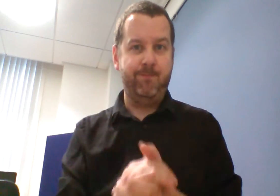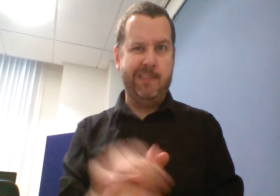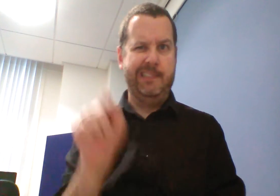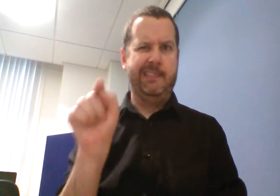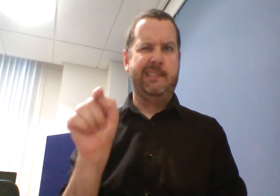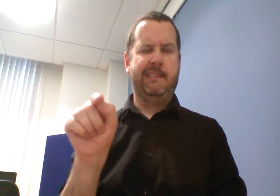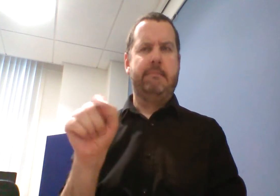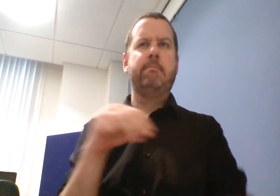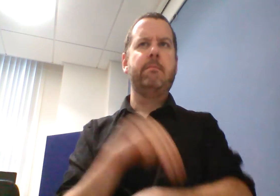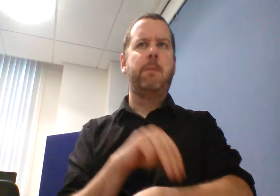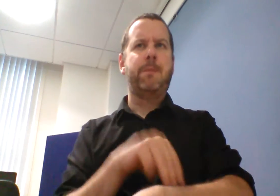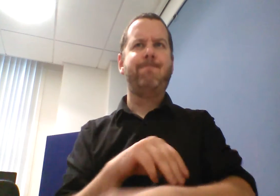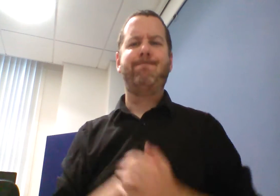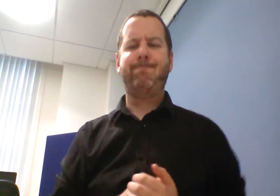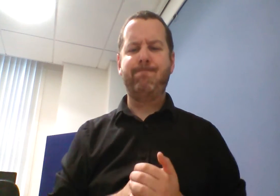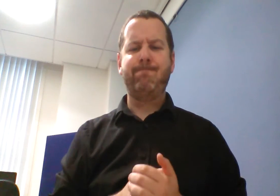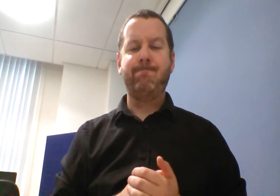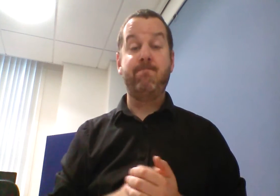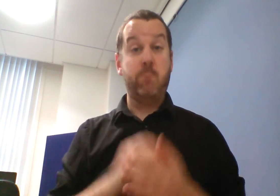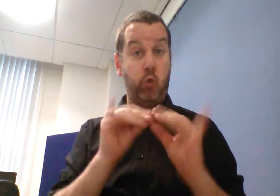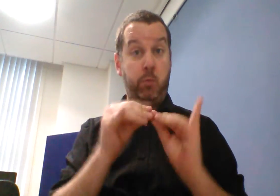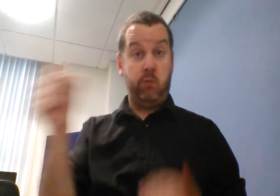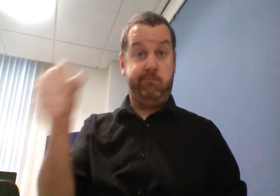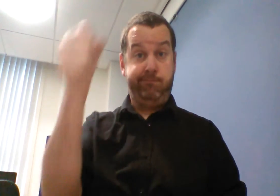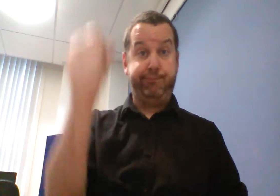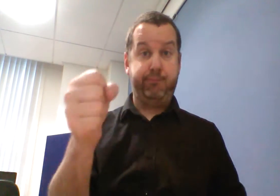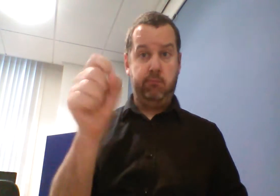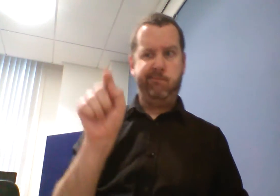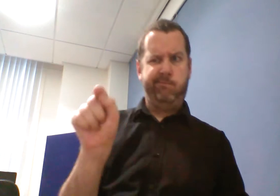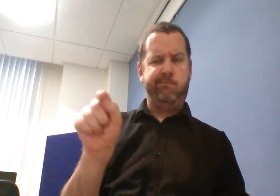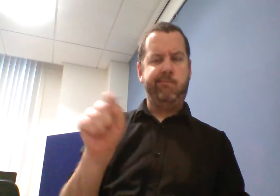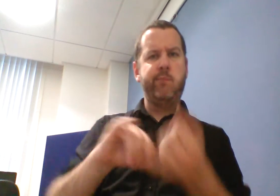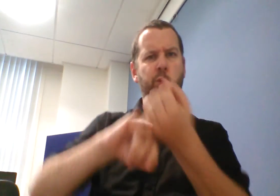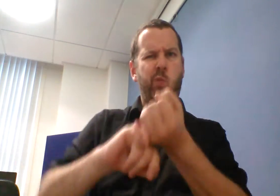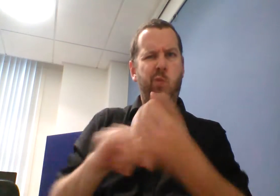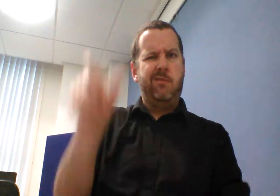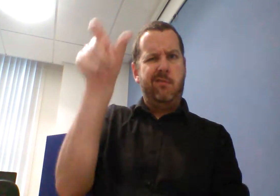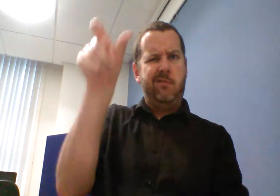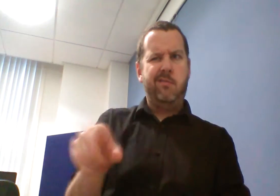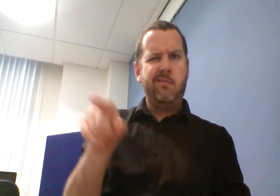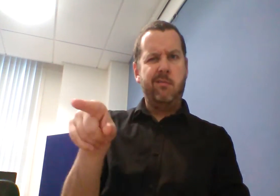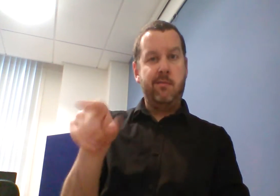And that can be a problem. Who is the interpreter going to be?